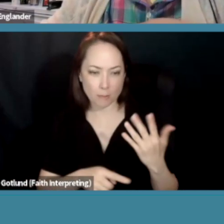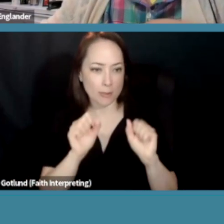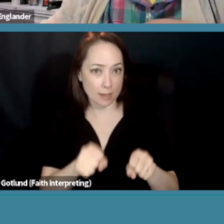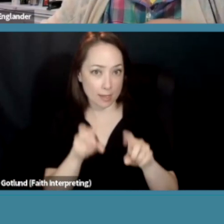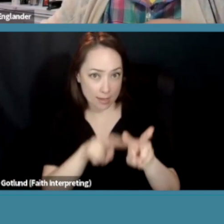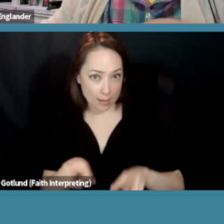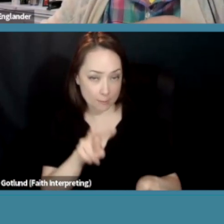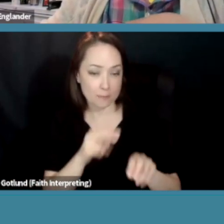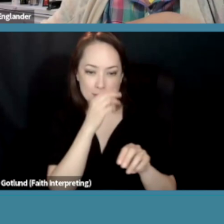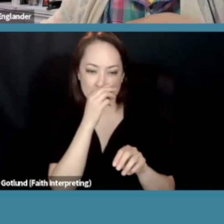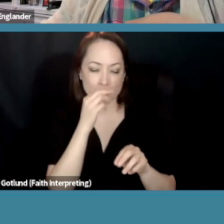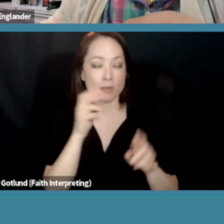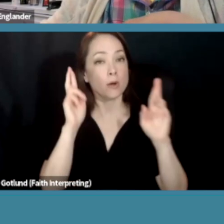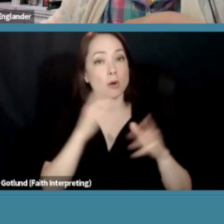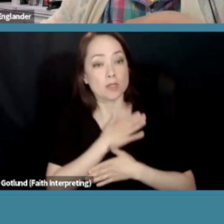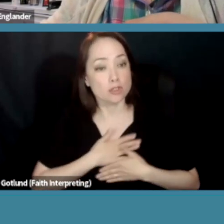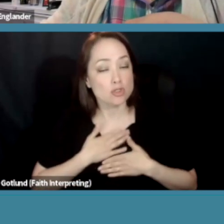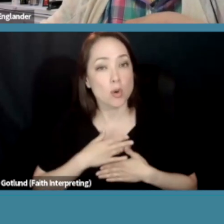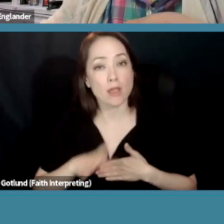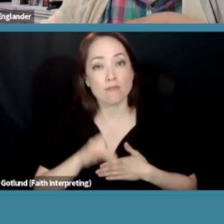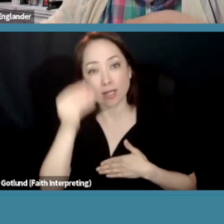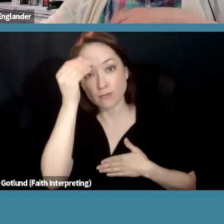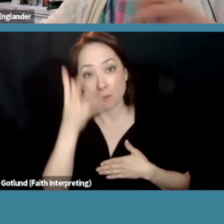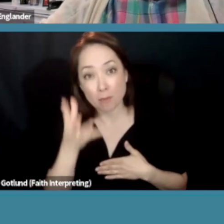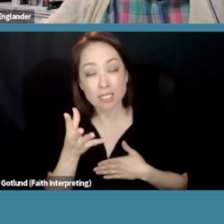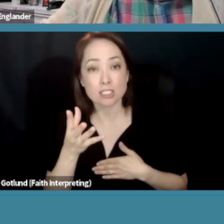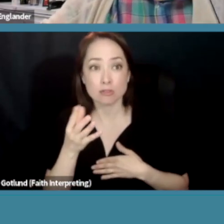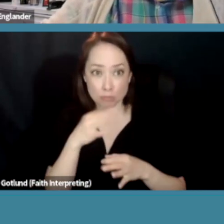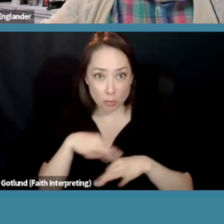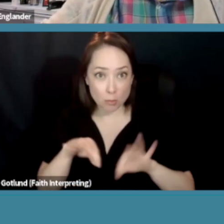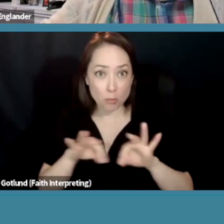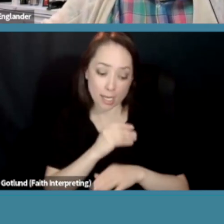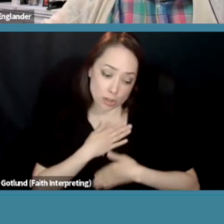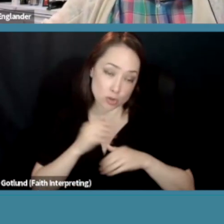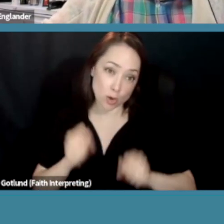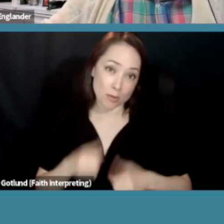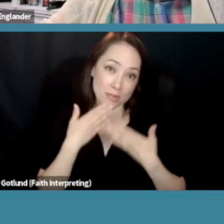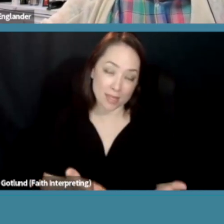I hope you enjoy and find the information informative and enjoyable. Thank you.